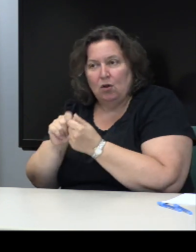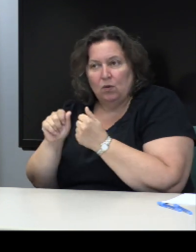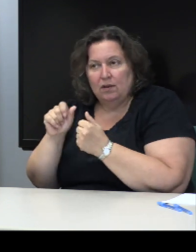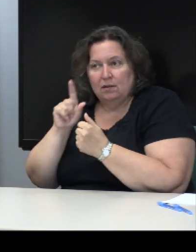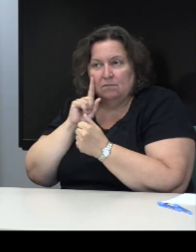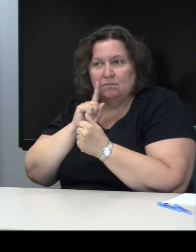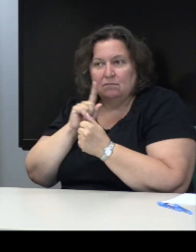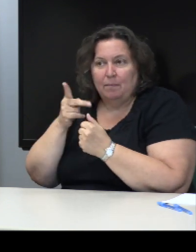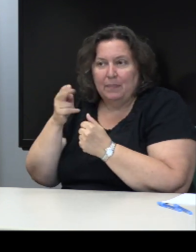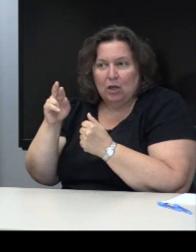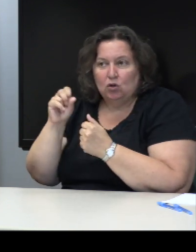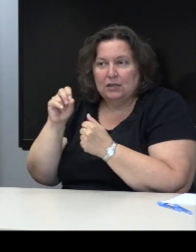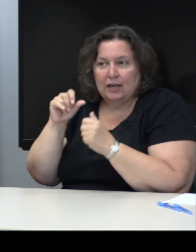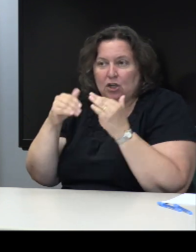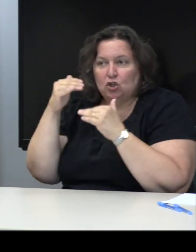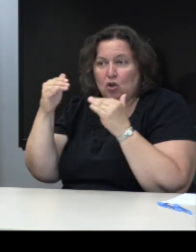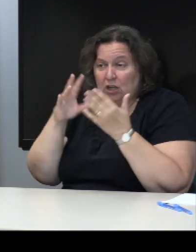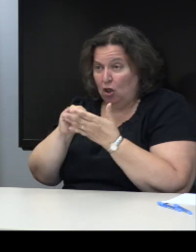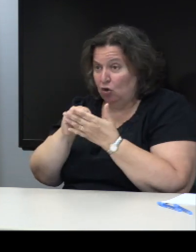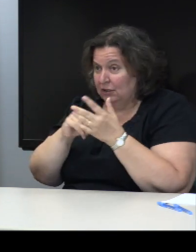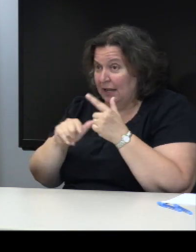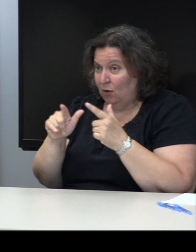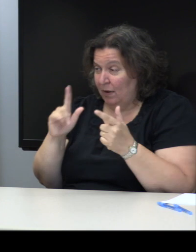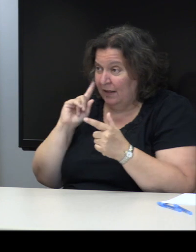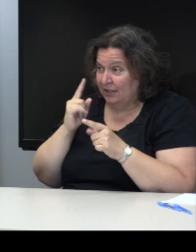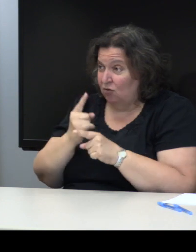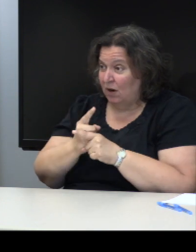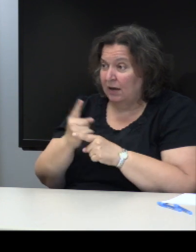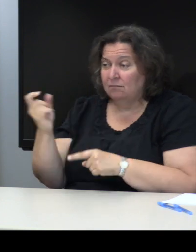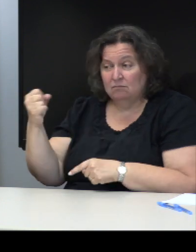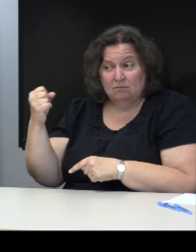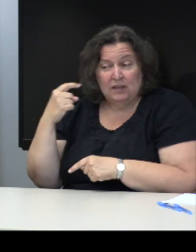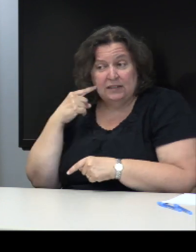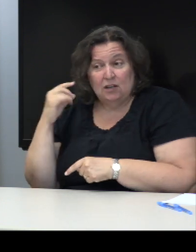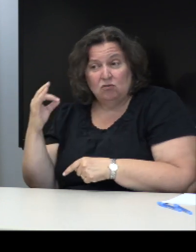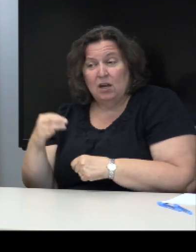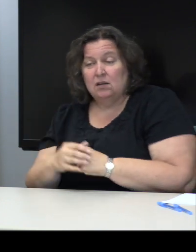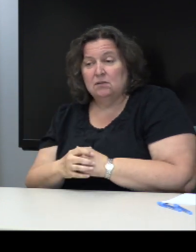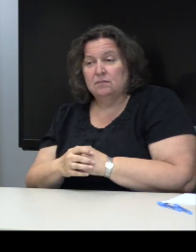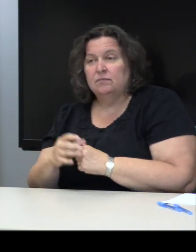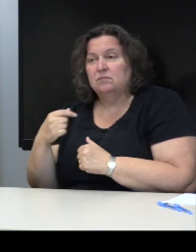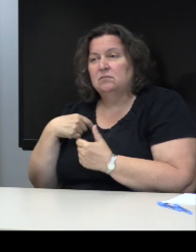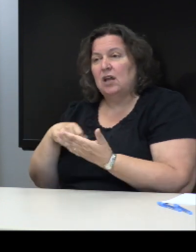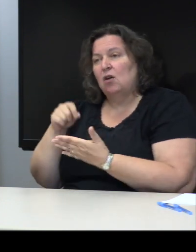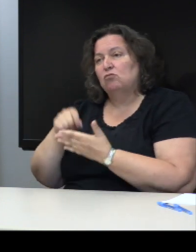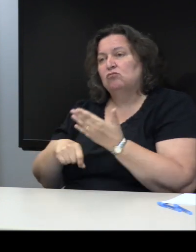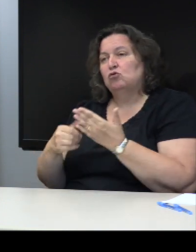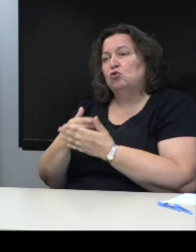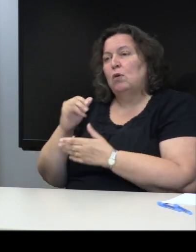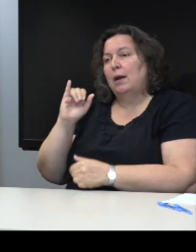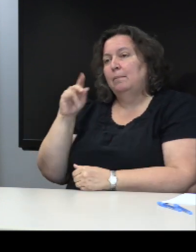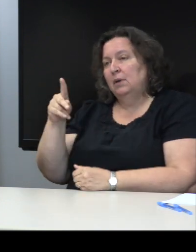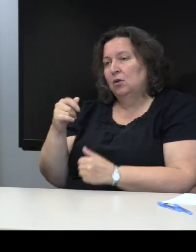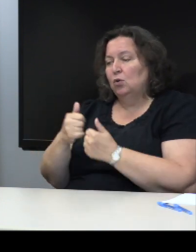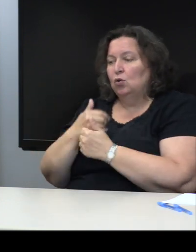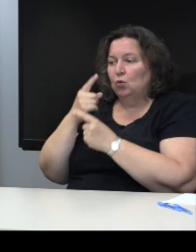and learn sign language. Does that sound right? Sheridan: That sounds right. Jody: Okay. I will draft her new IEP with the new goals and objectives,